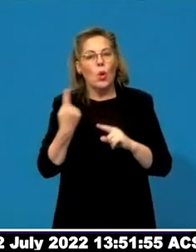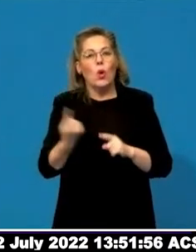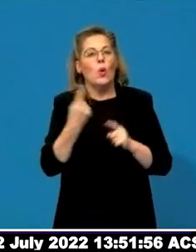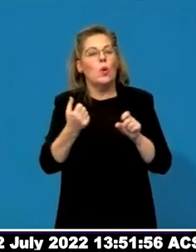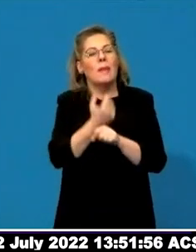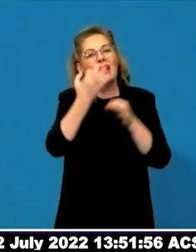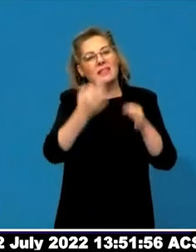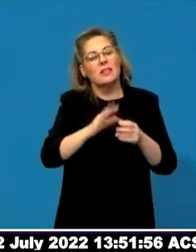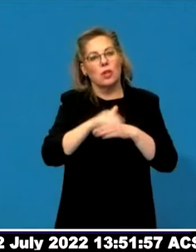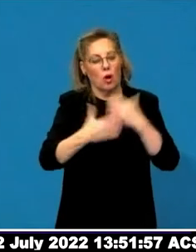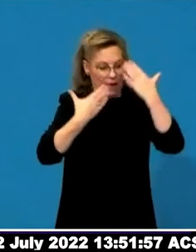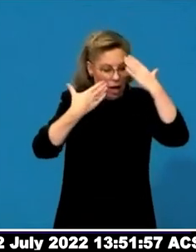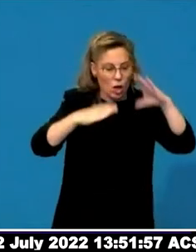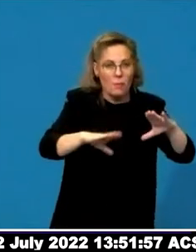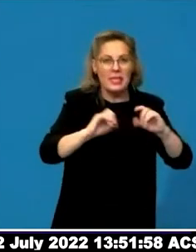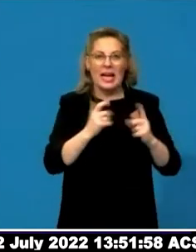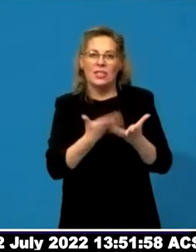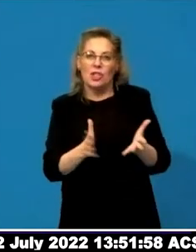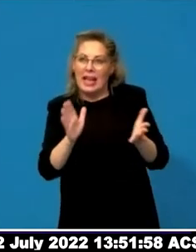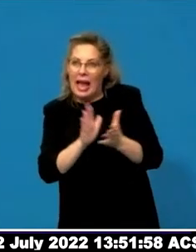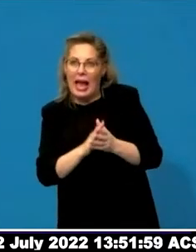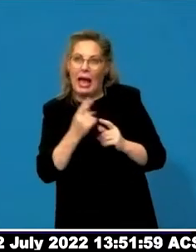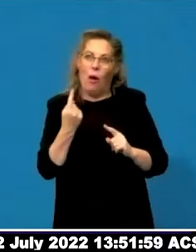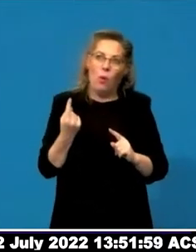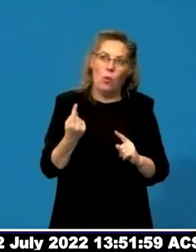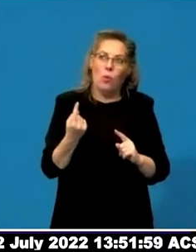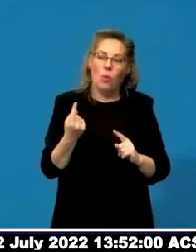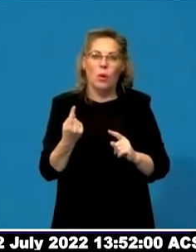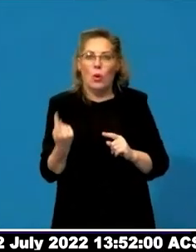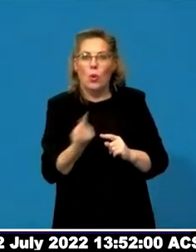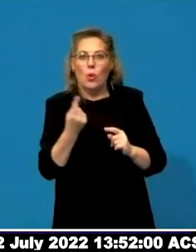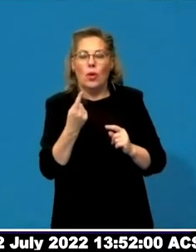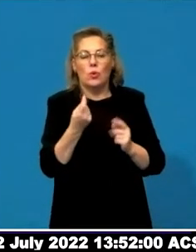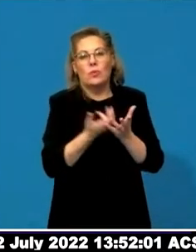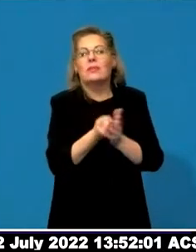MS McRAE: Yeah, we actually called up one of the staff from the NDIA